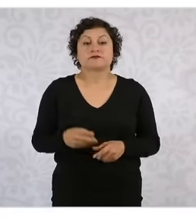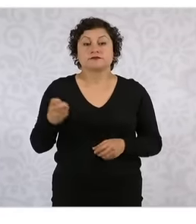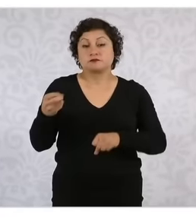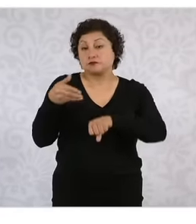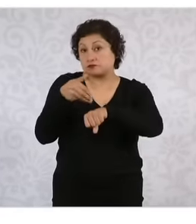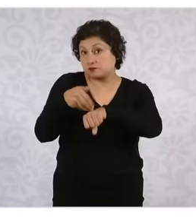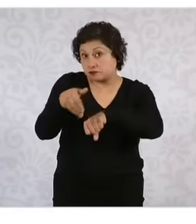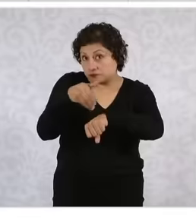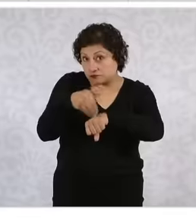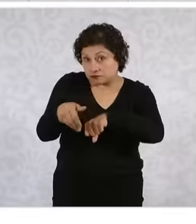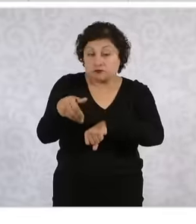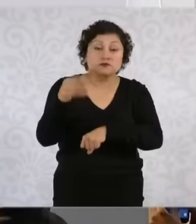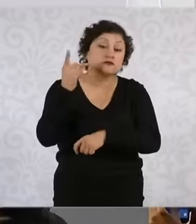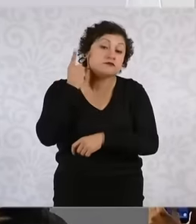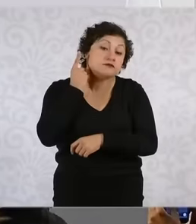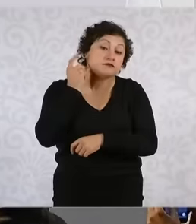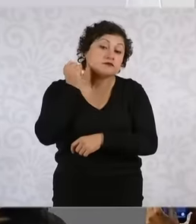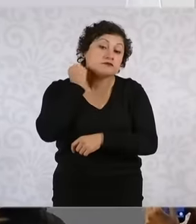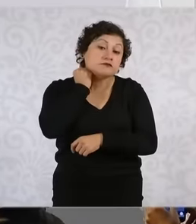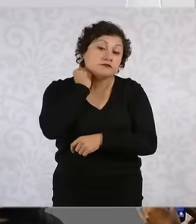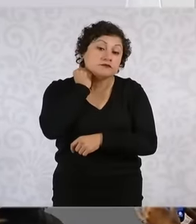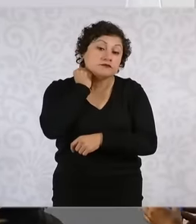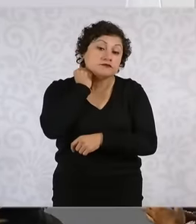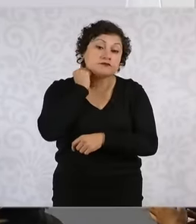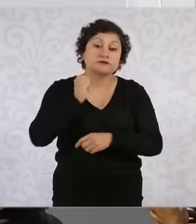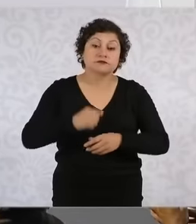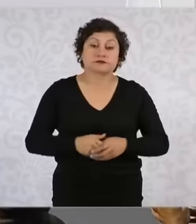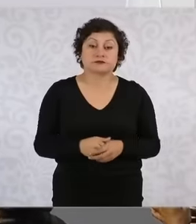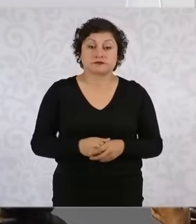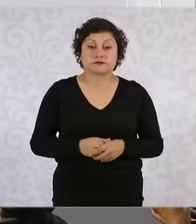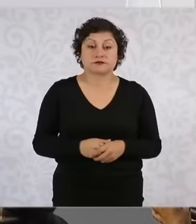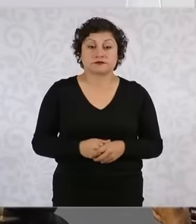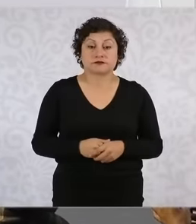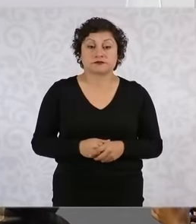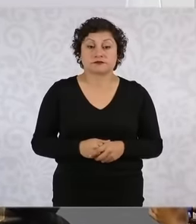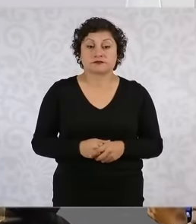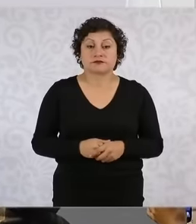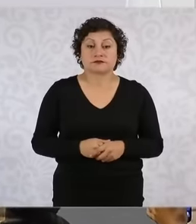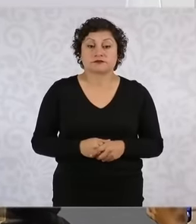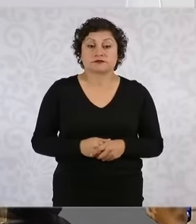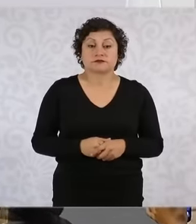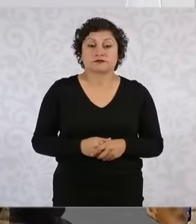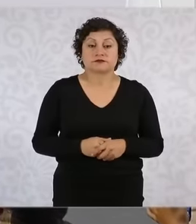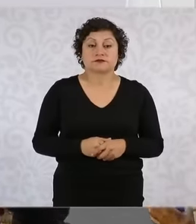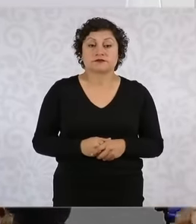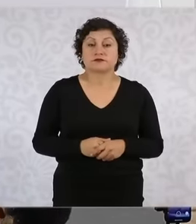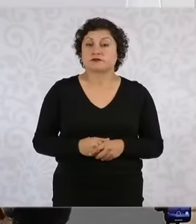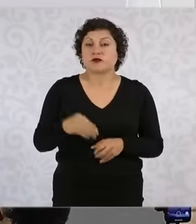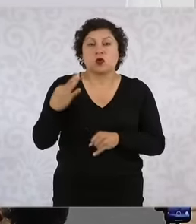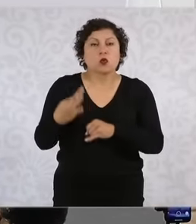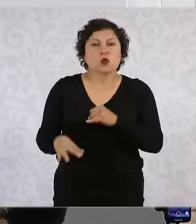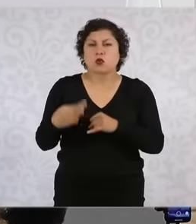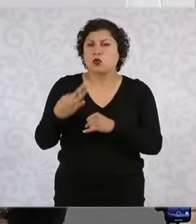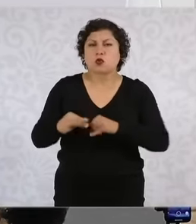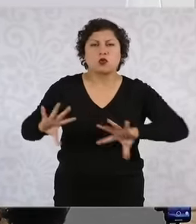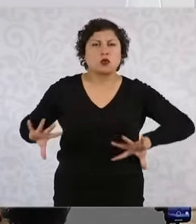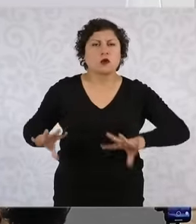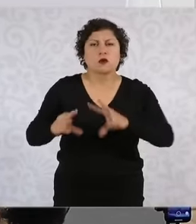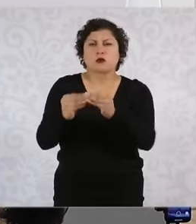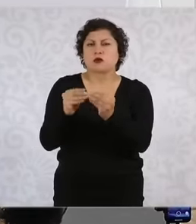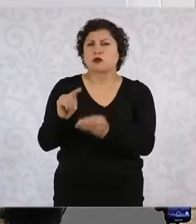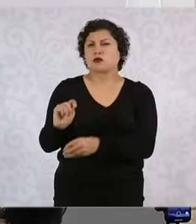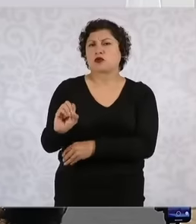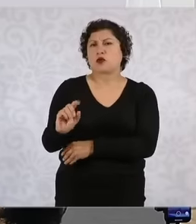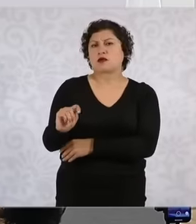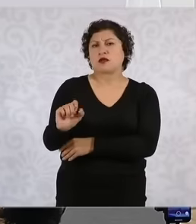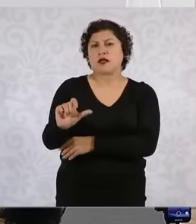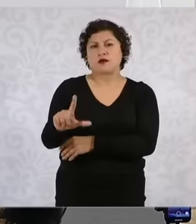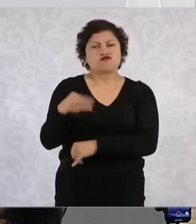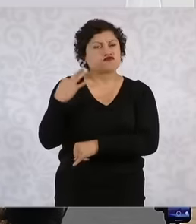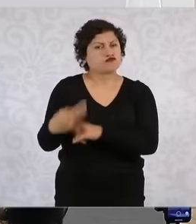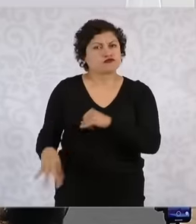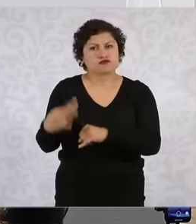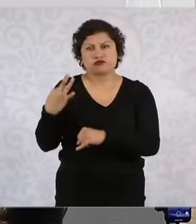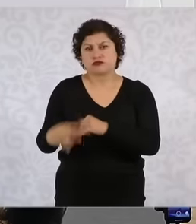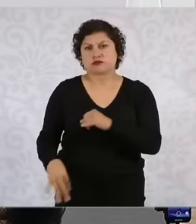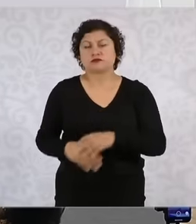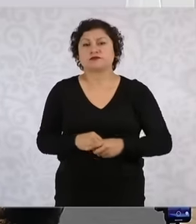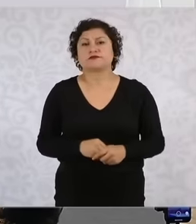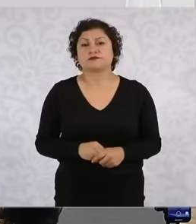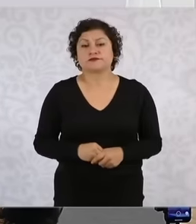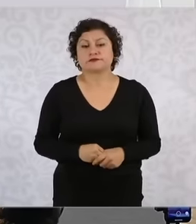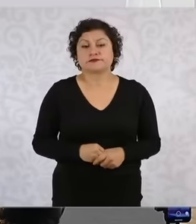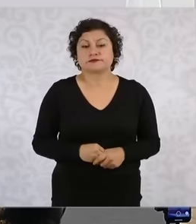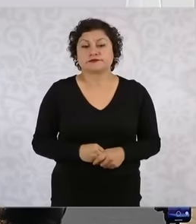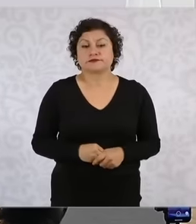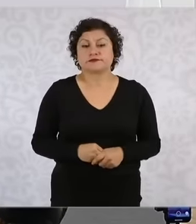senators, the total, the total of we have, How many are there, Mario, How many